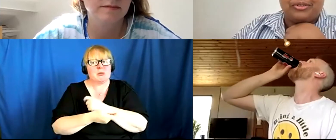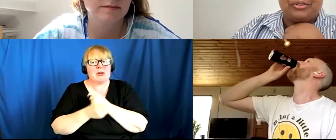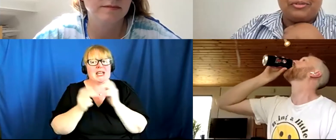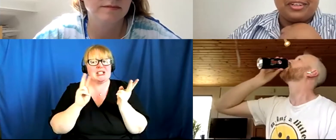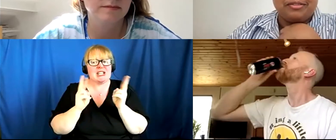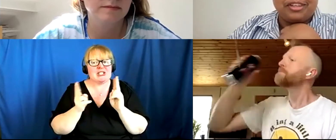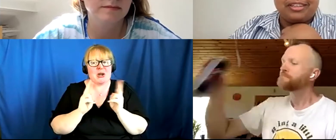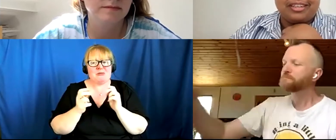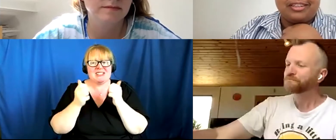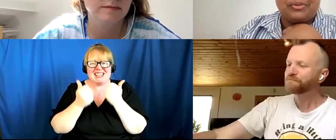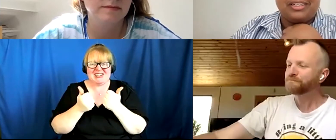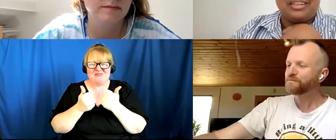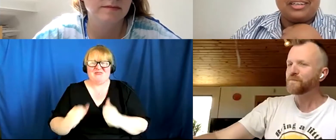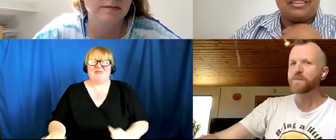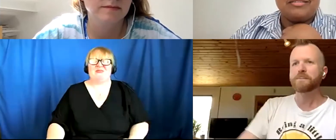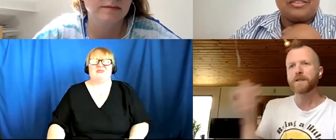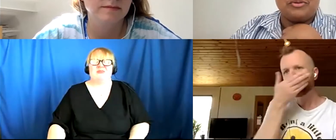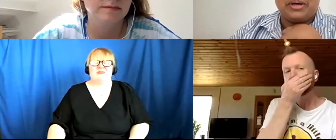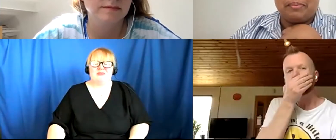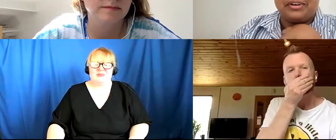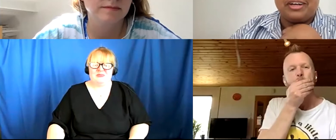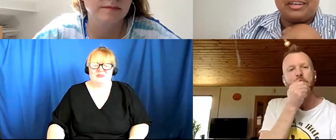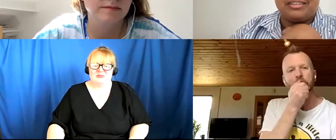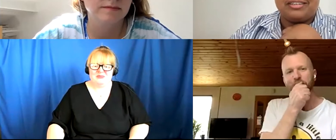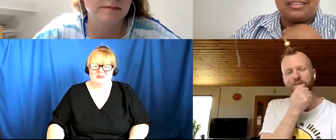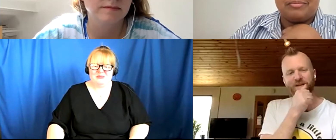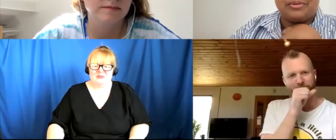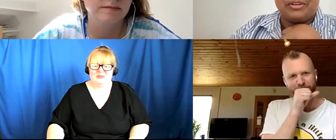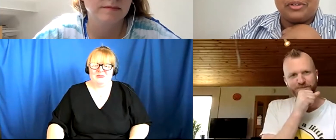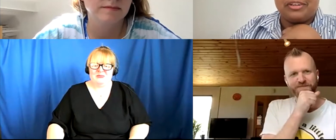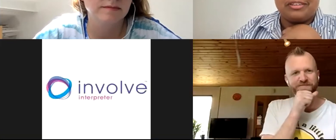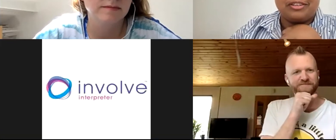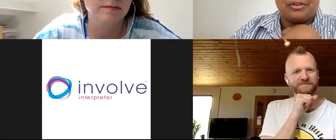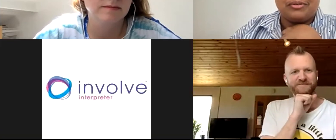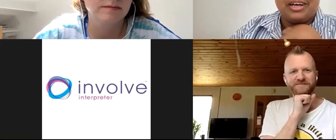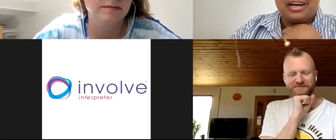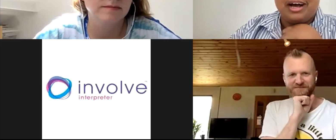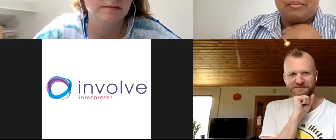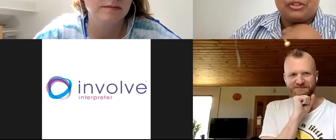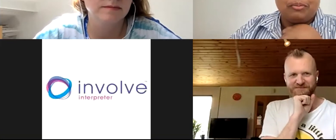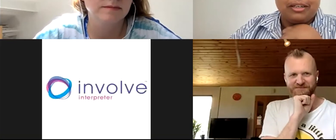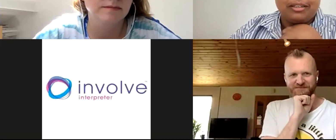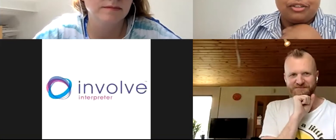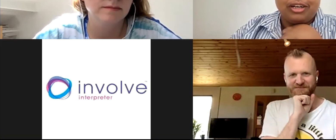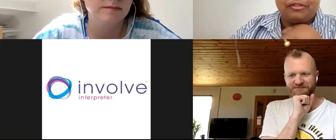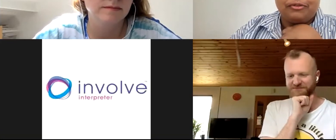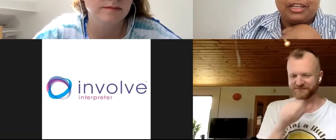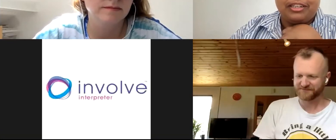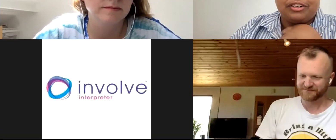of things that we remember and bring with us. So how about you Magda, do you have a failure